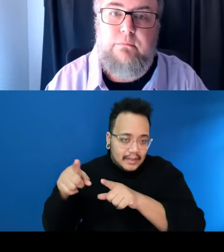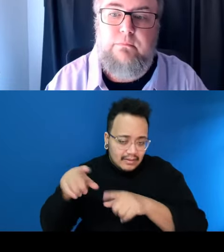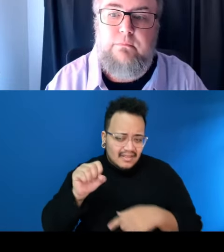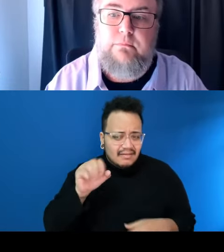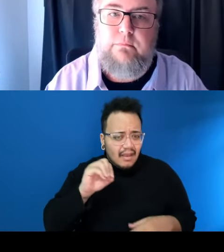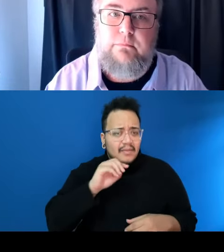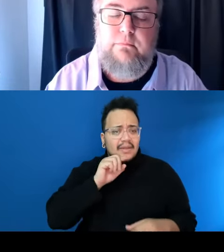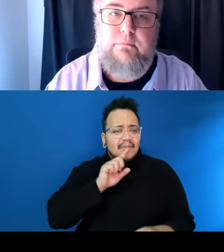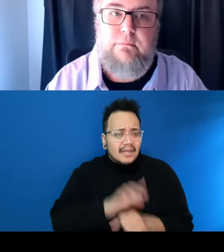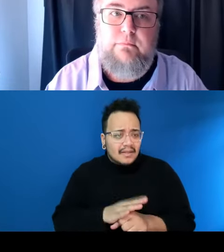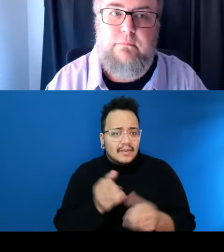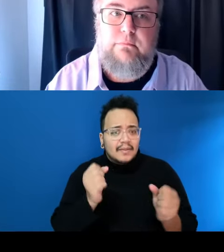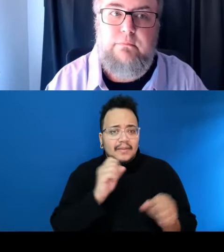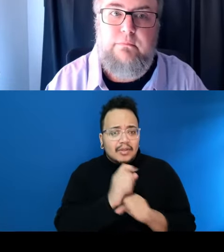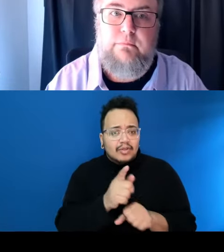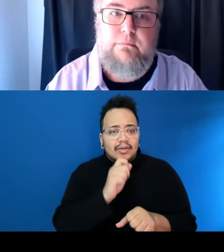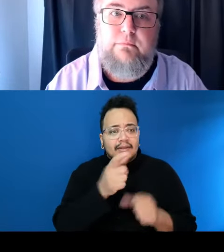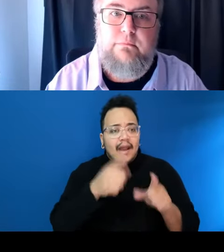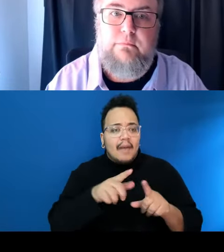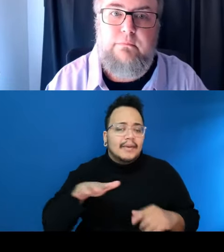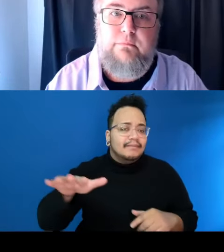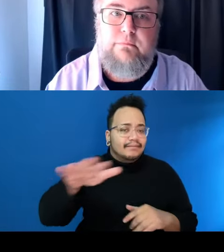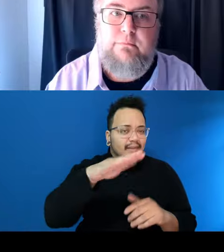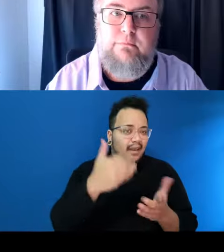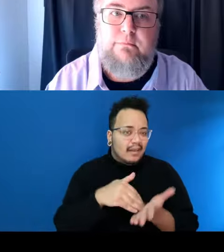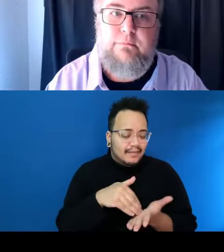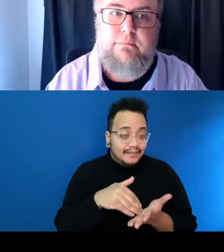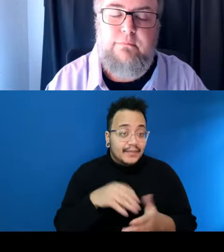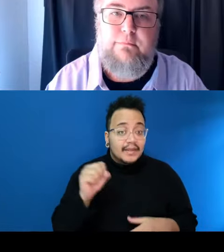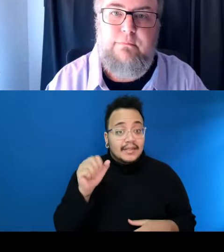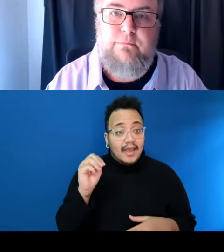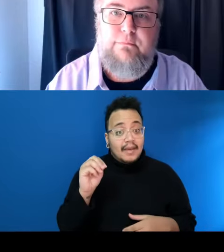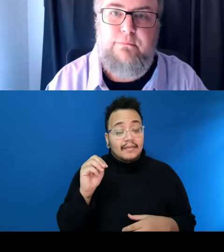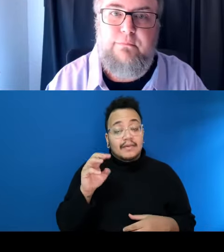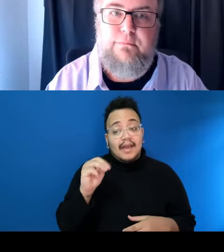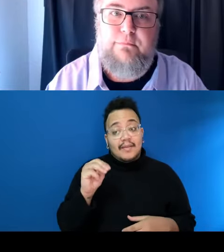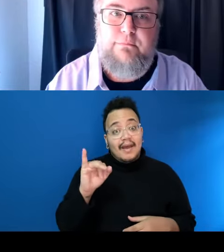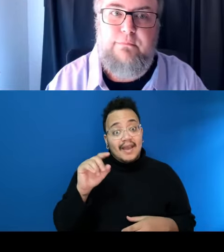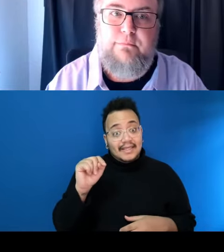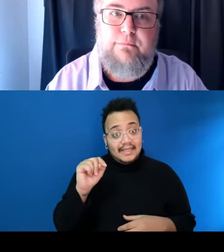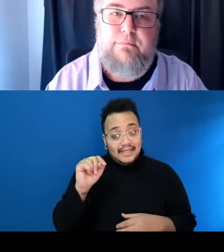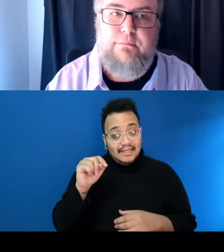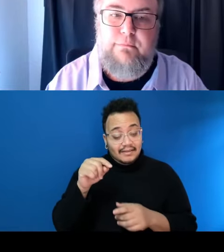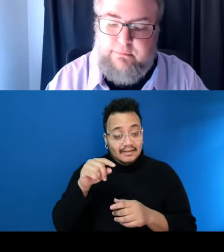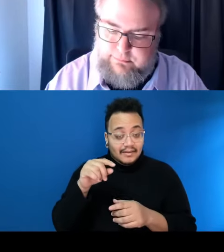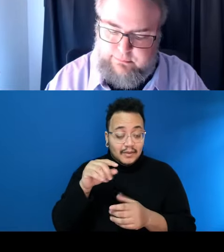it doesn't happen again. Sam is also an MIT student in nuclear engineering technology.